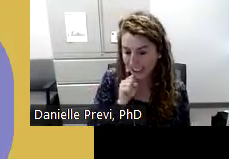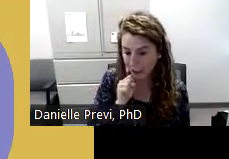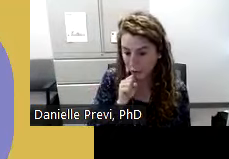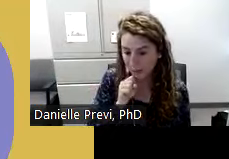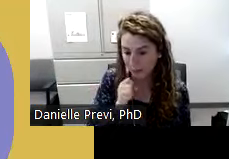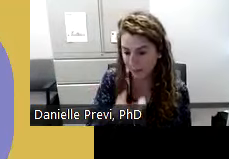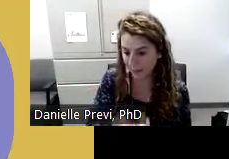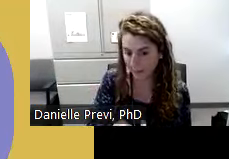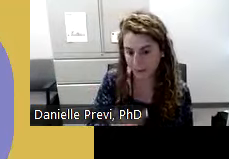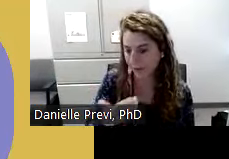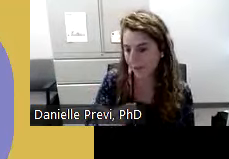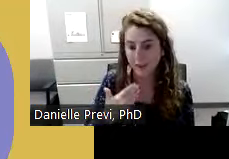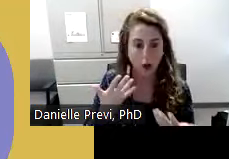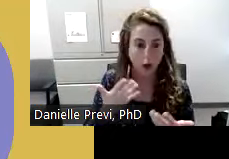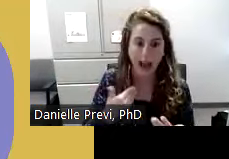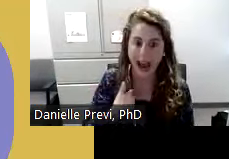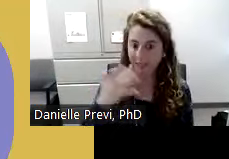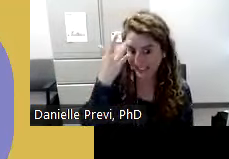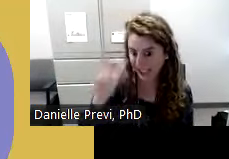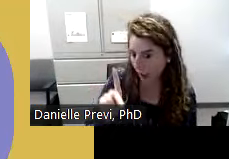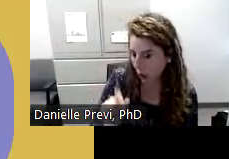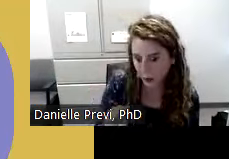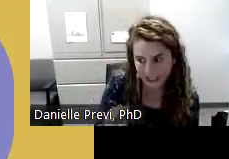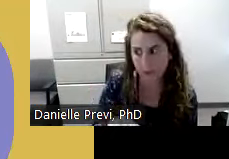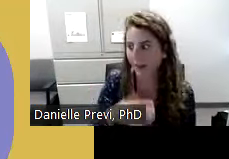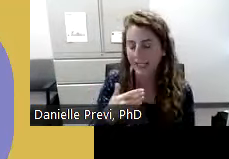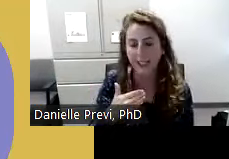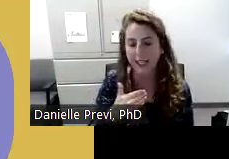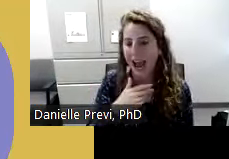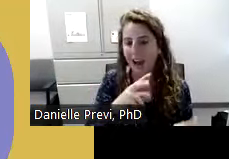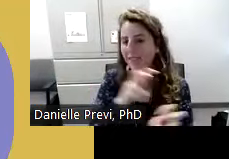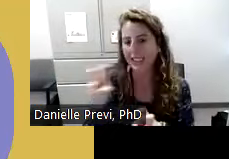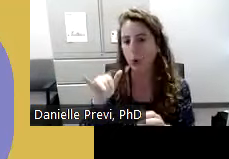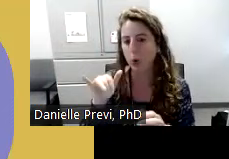But that child might have CHARGE syndrome, for example. They might have intellectual disability.